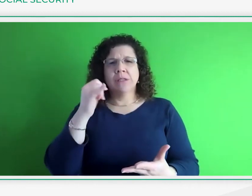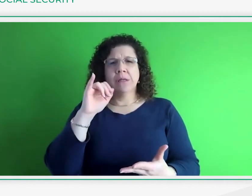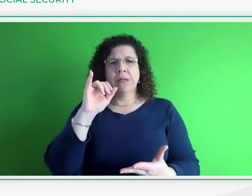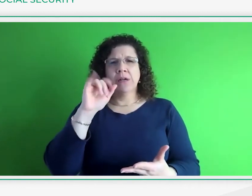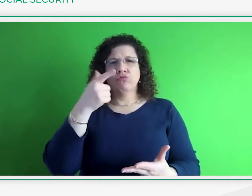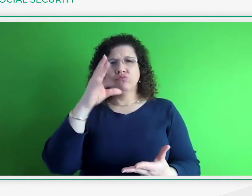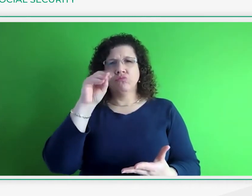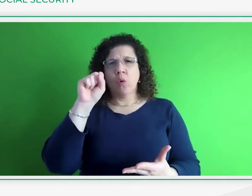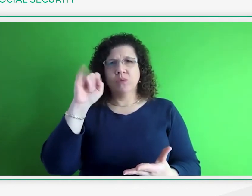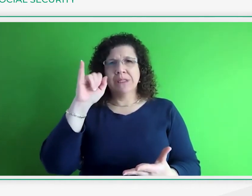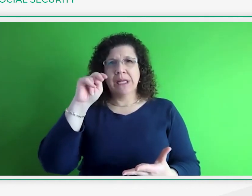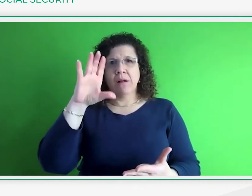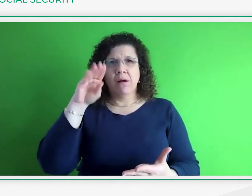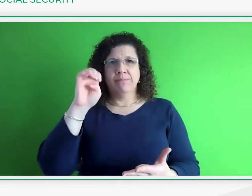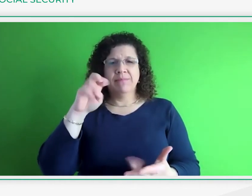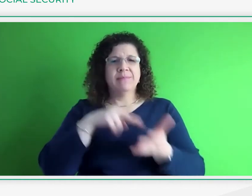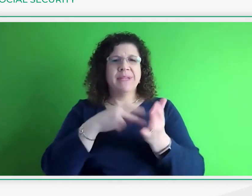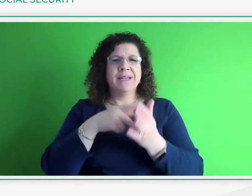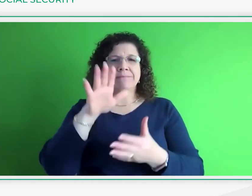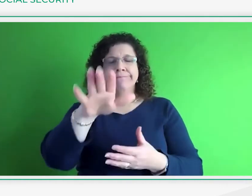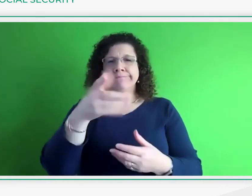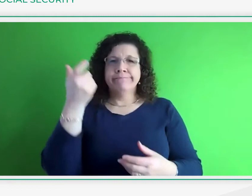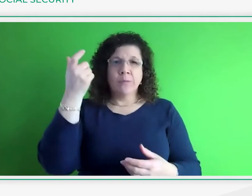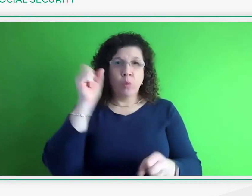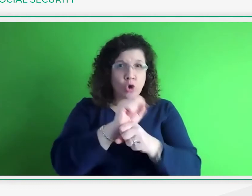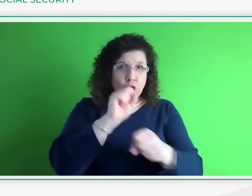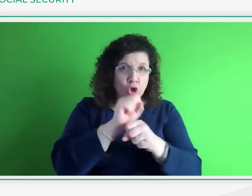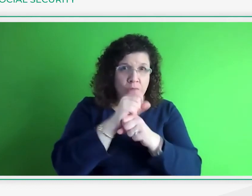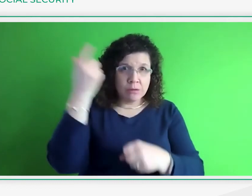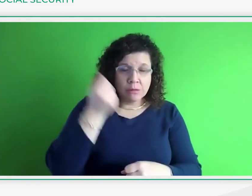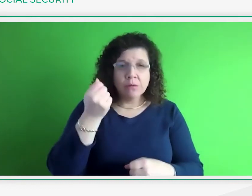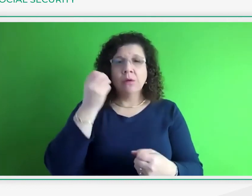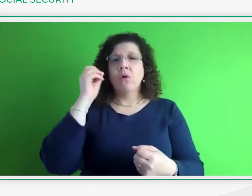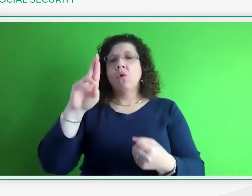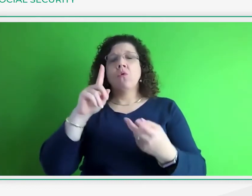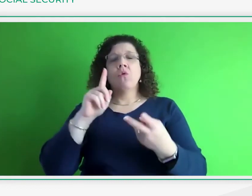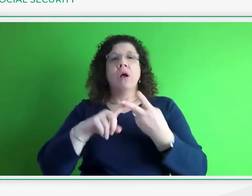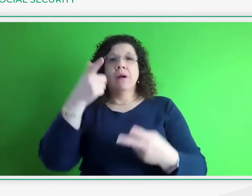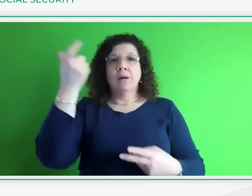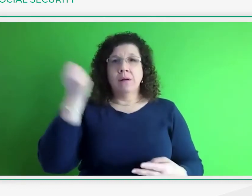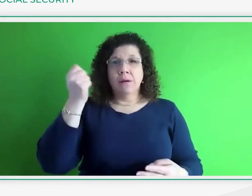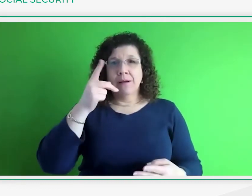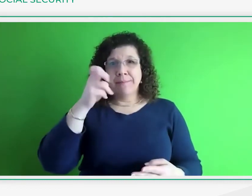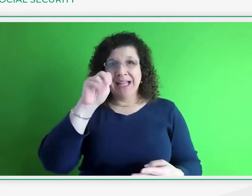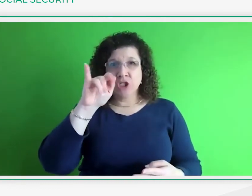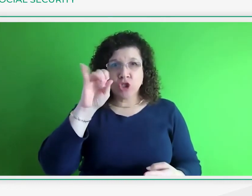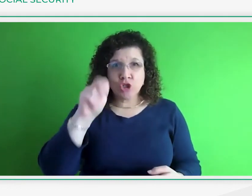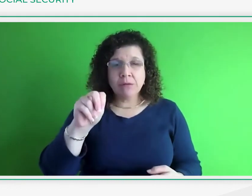So your adjusted gross income could be from: your work earnings, or maybe some type of